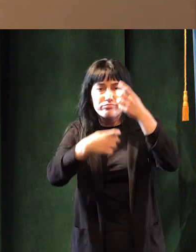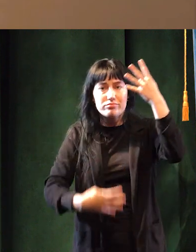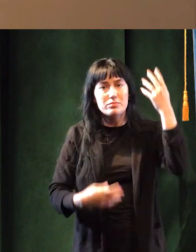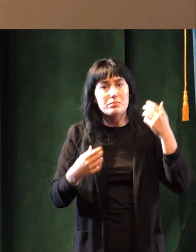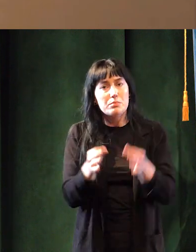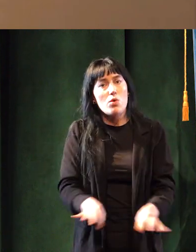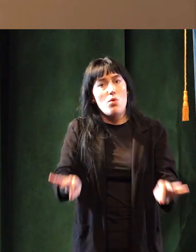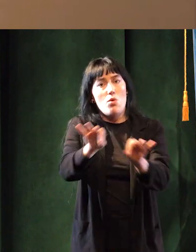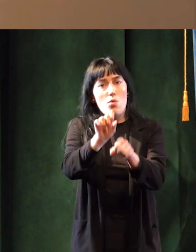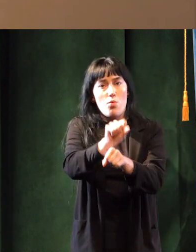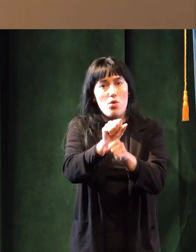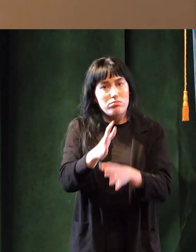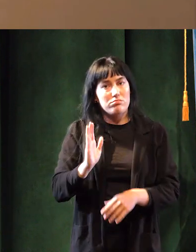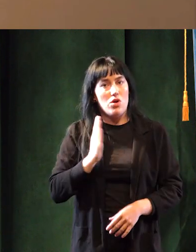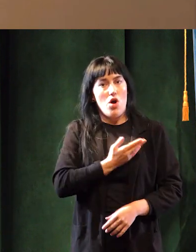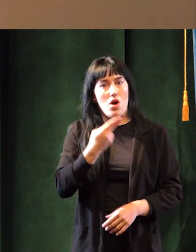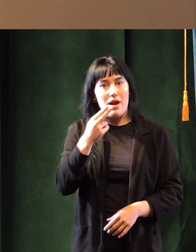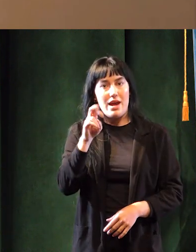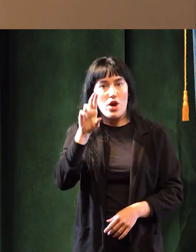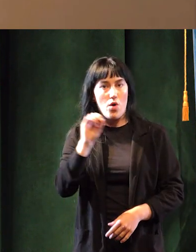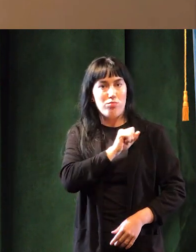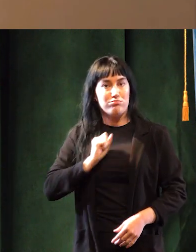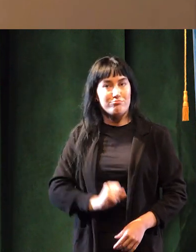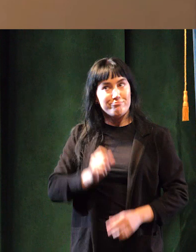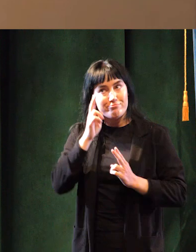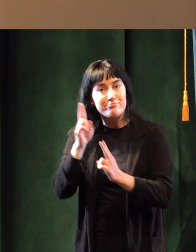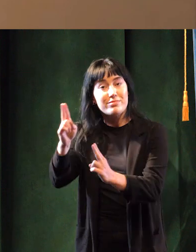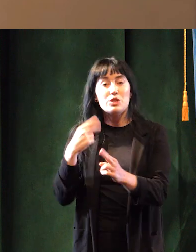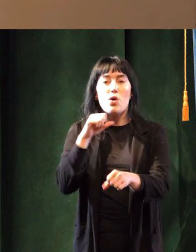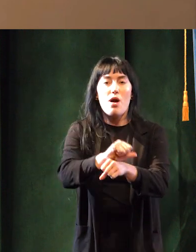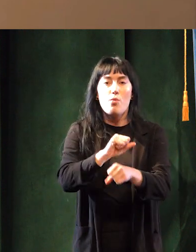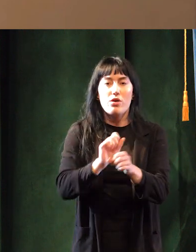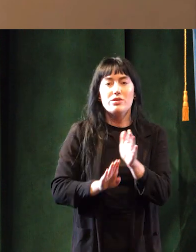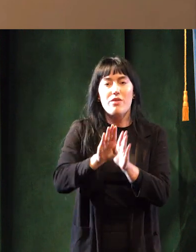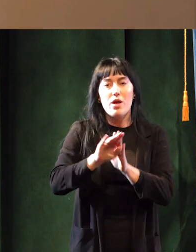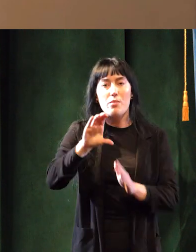these people are our heroes and I'm working to create a kovat 19 heroes bar